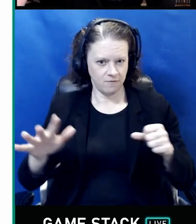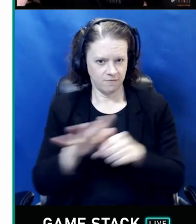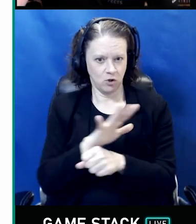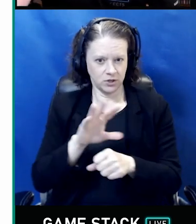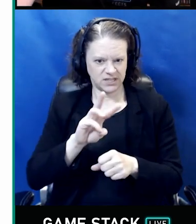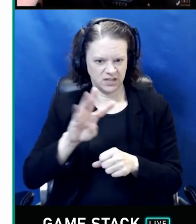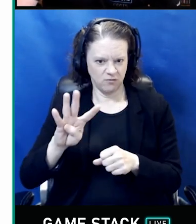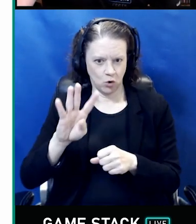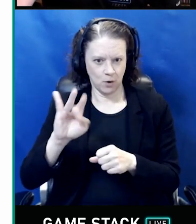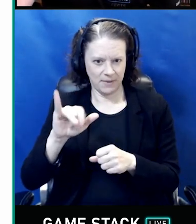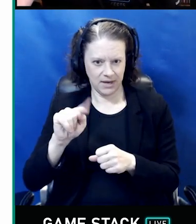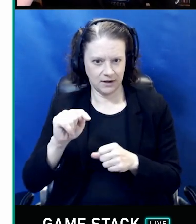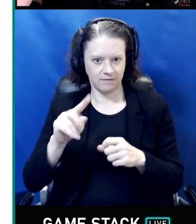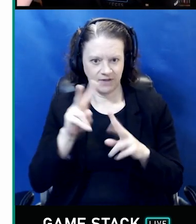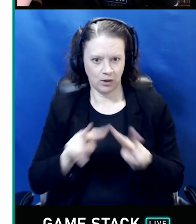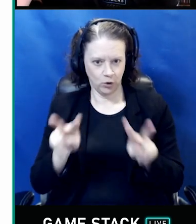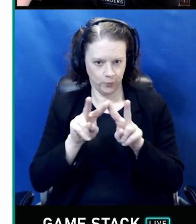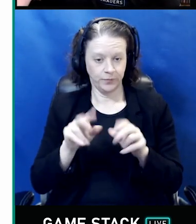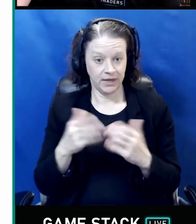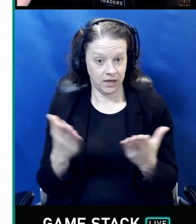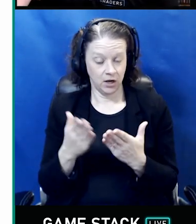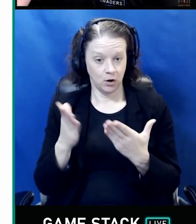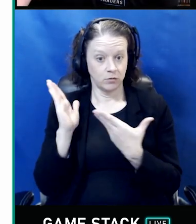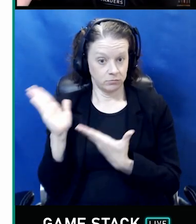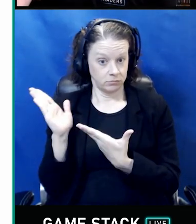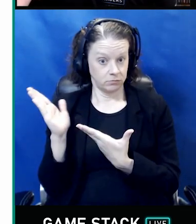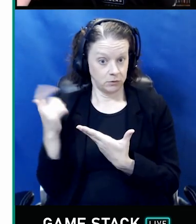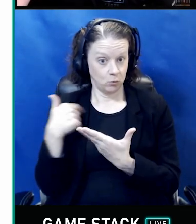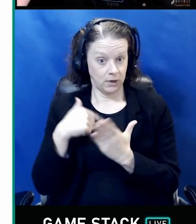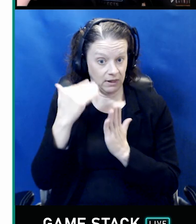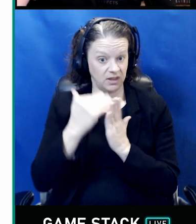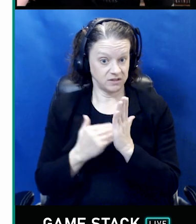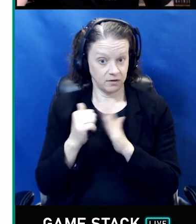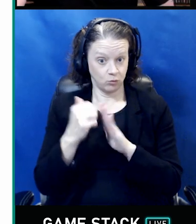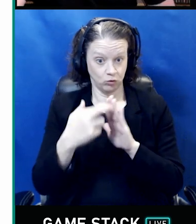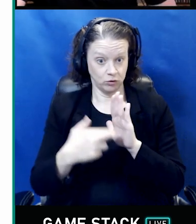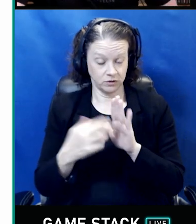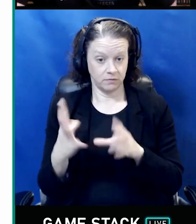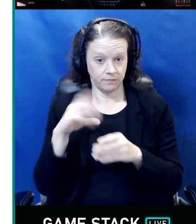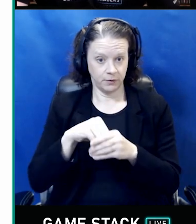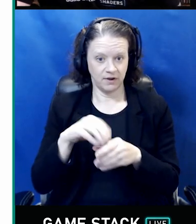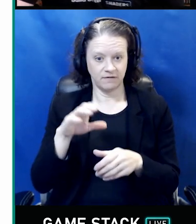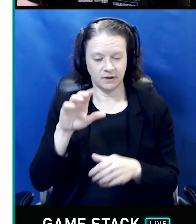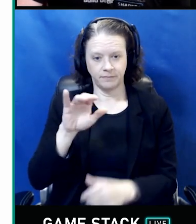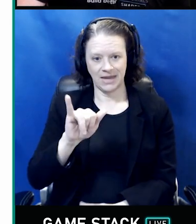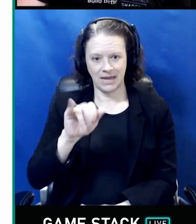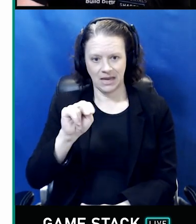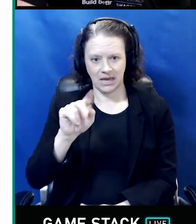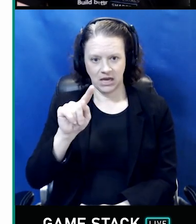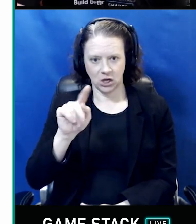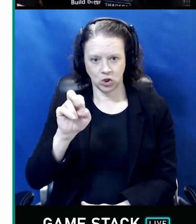intrinsics that have this new treatment. First of all we have the Interlocked Add, And, Or, Xor,